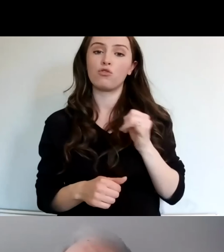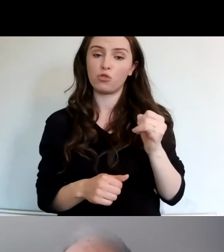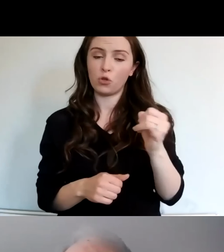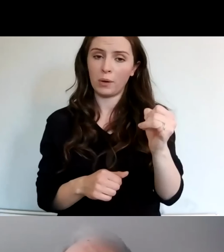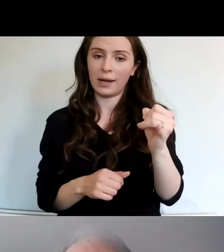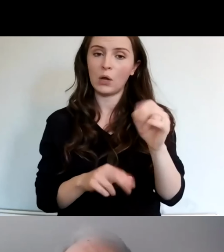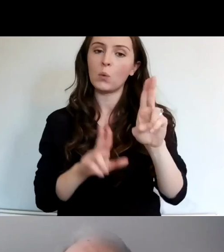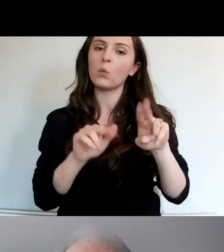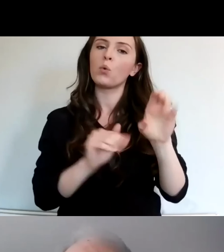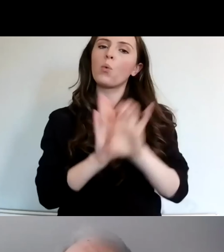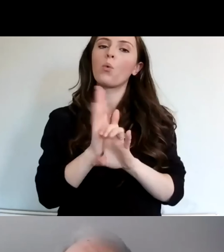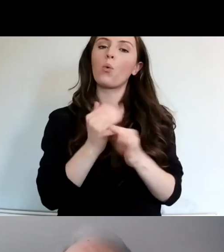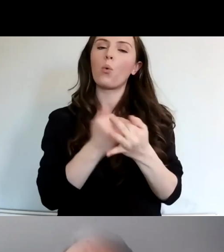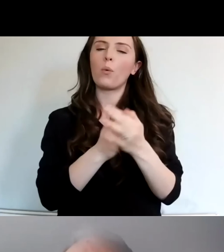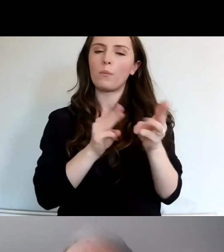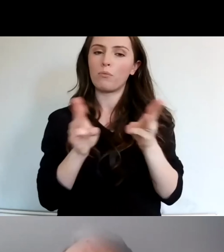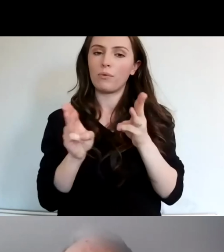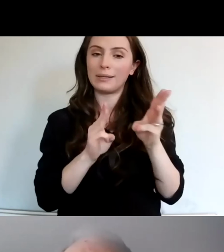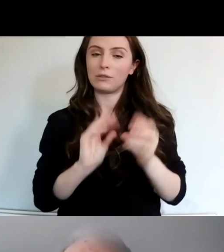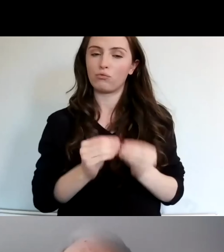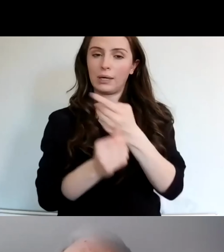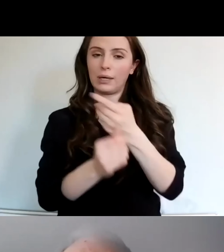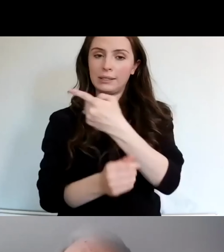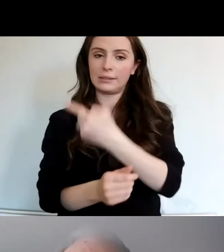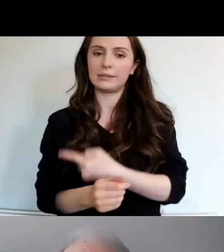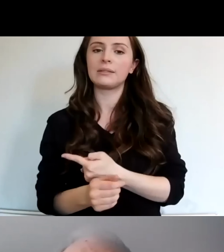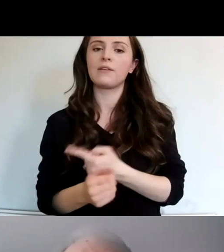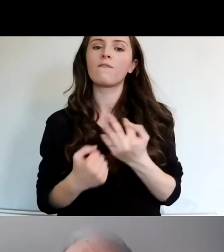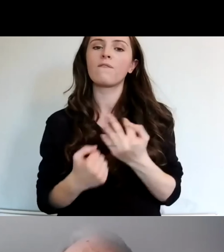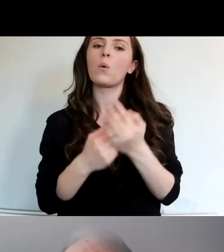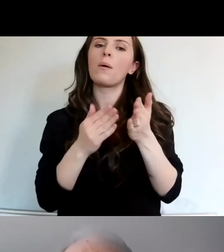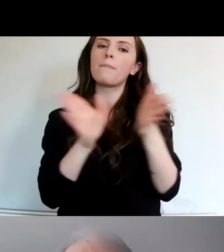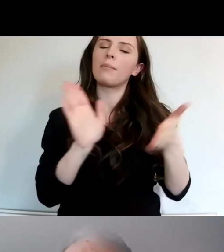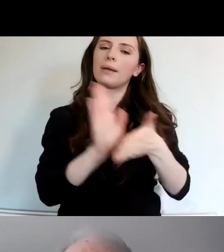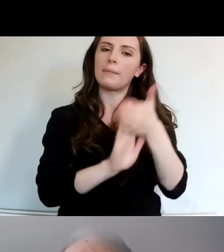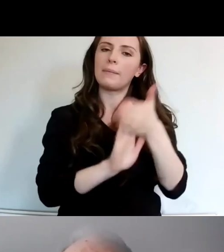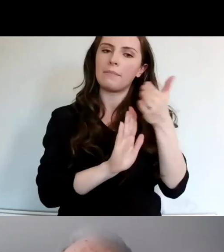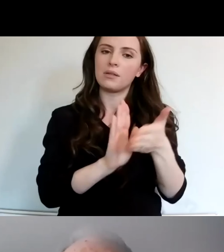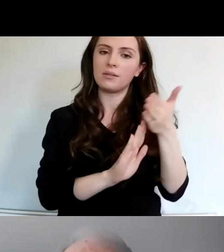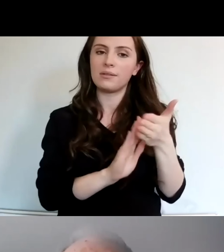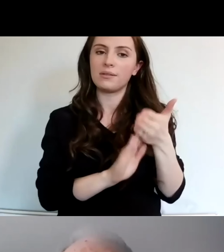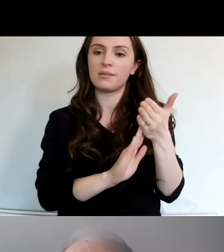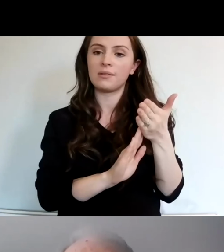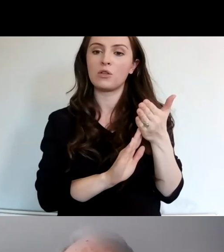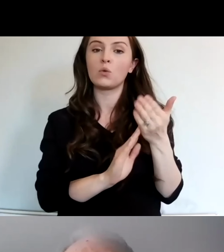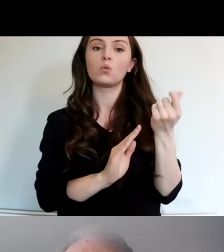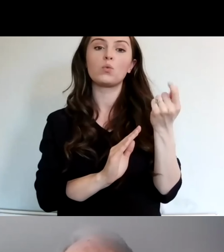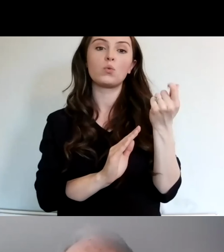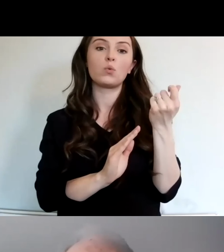on the accessibility of public buildings. So, we're just about to go out for a public consultation in two weeks' time,